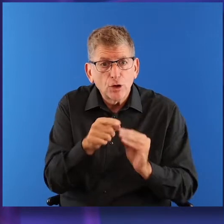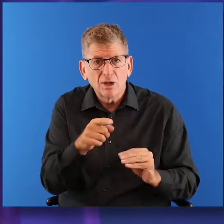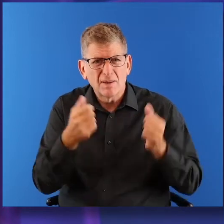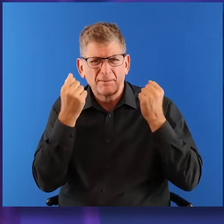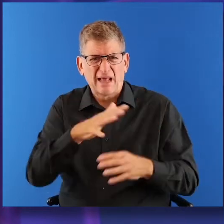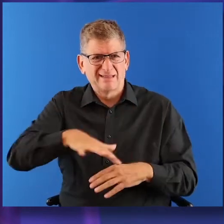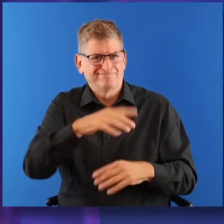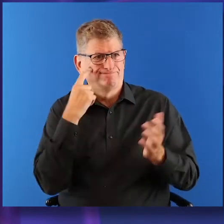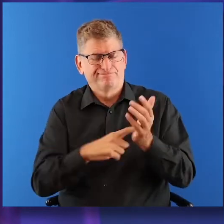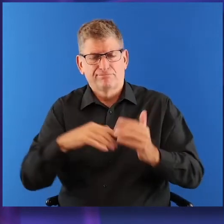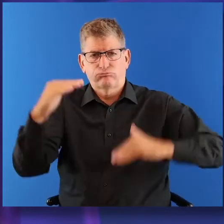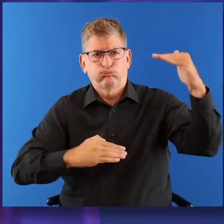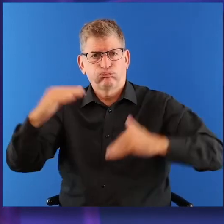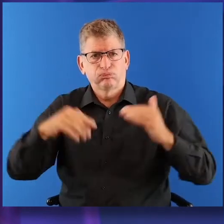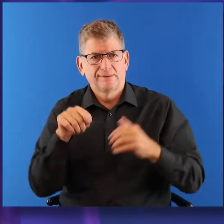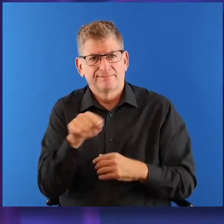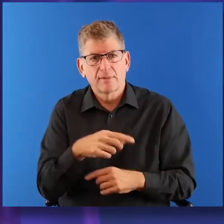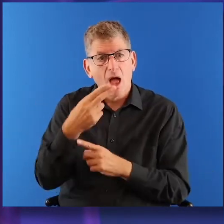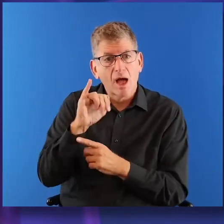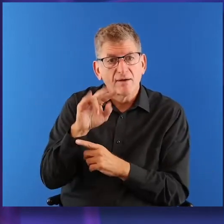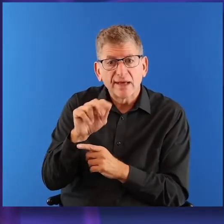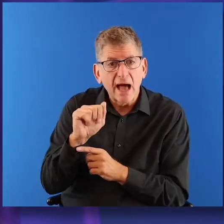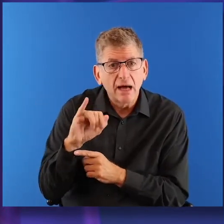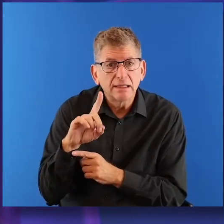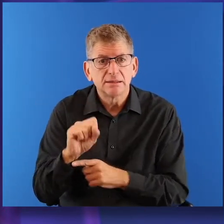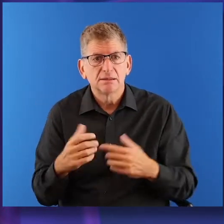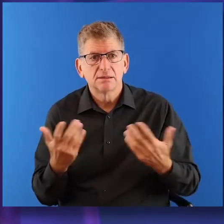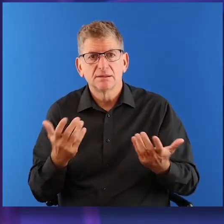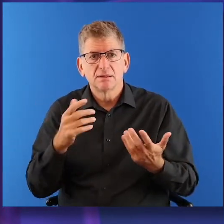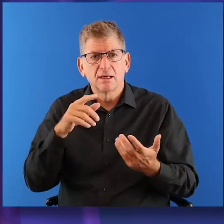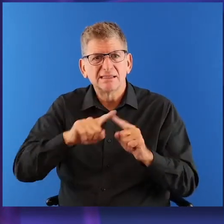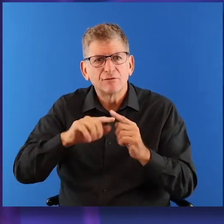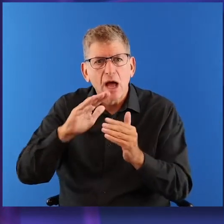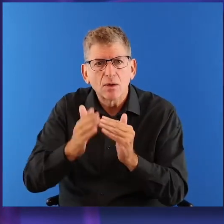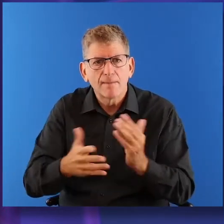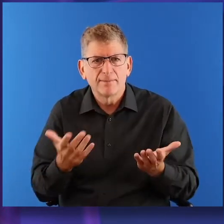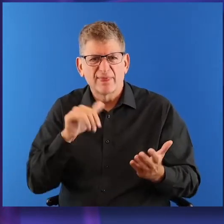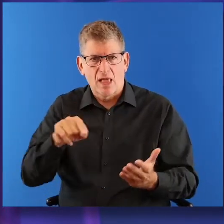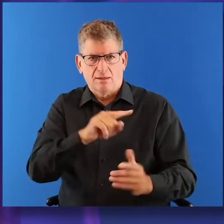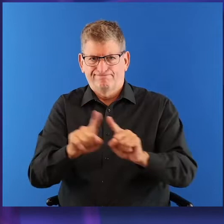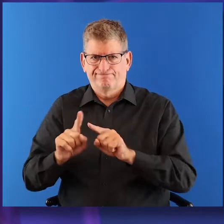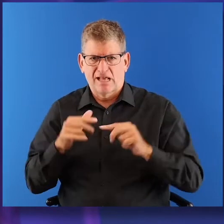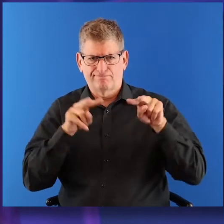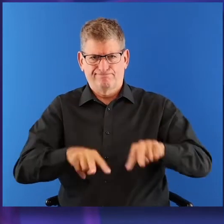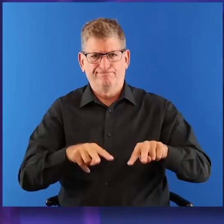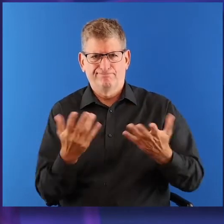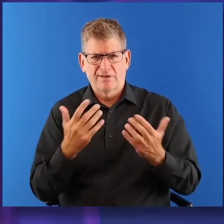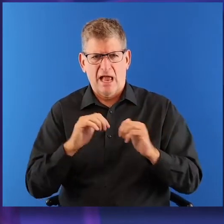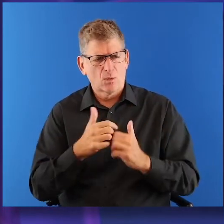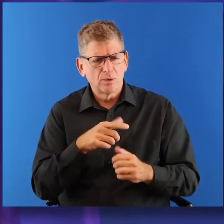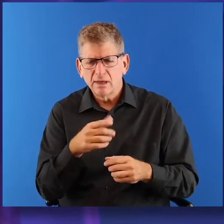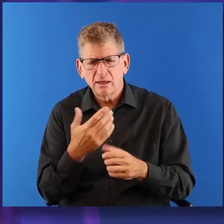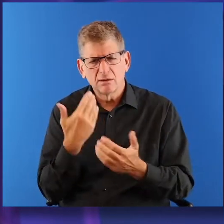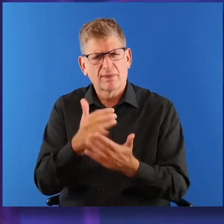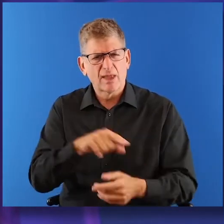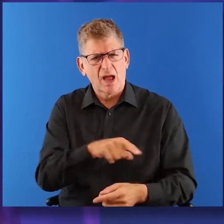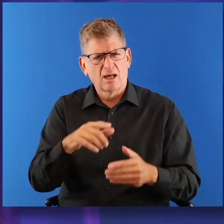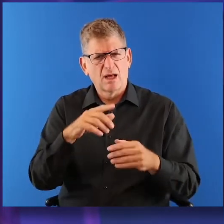did we get to those outcomes. We saw studies, that shown us that only 10-20 percent of those outcomes are driven by health and healthcare and